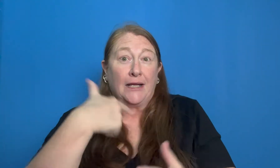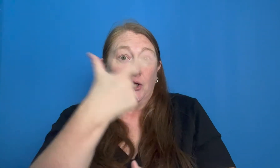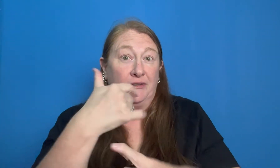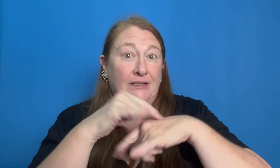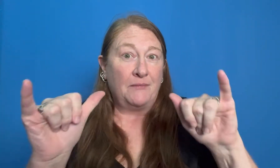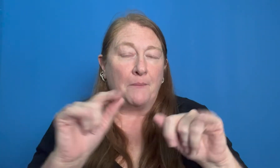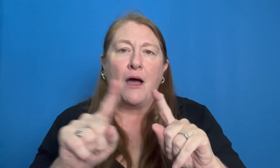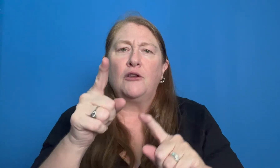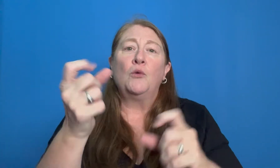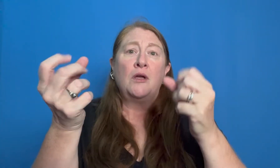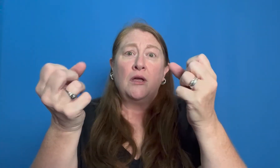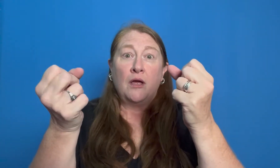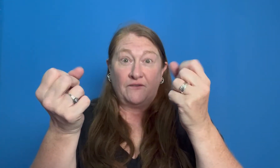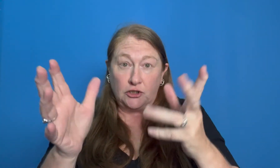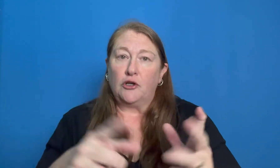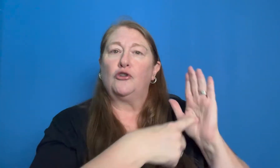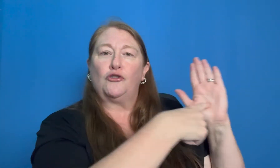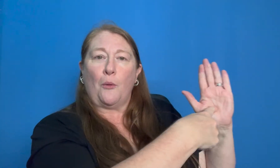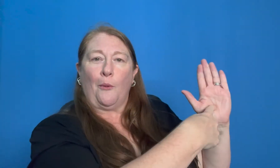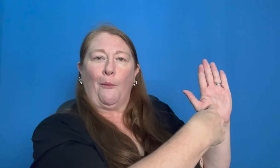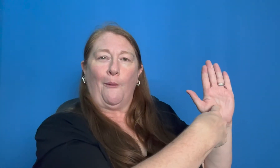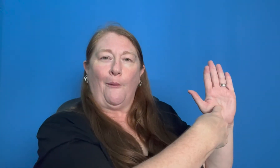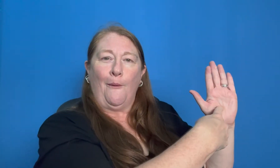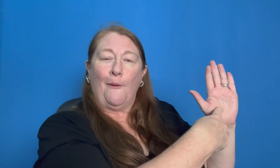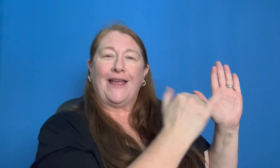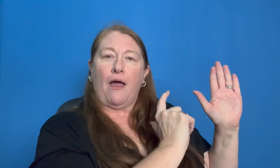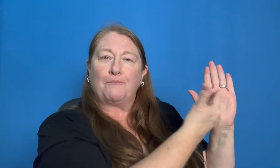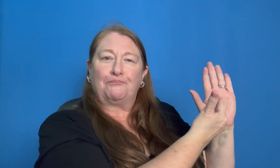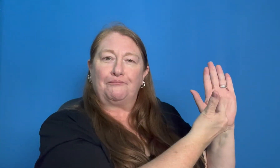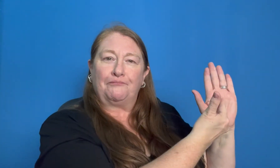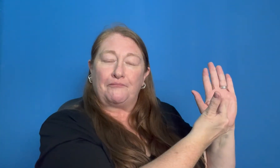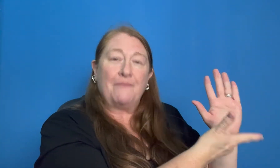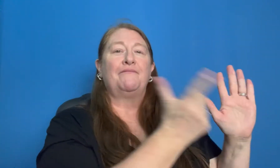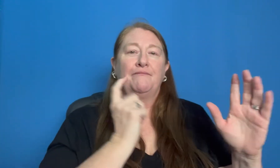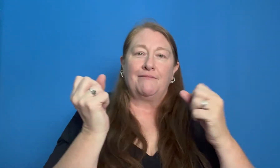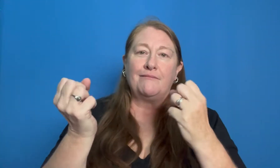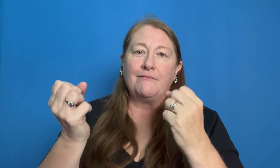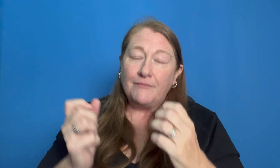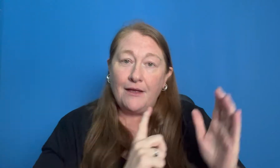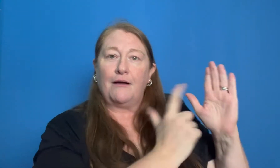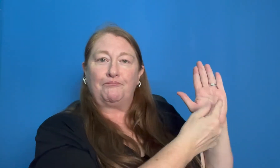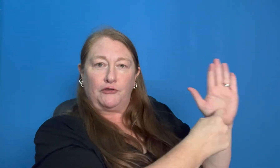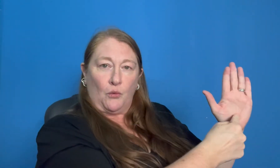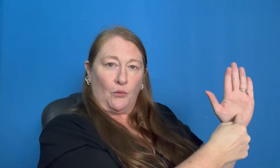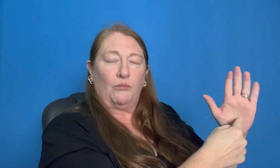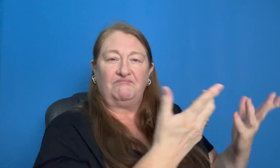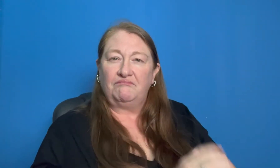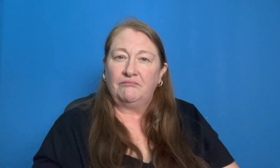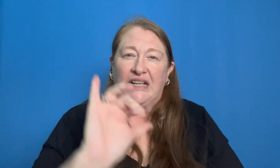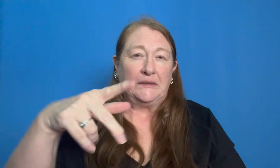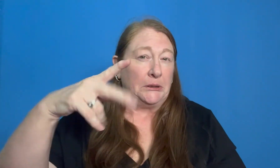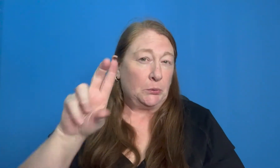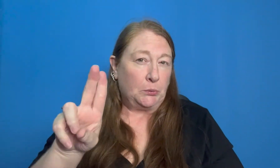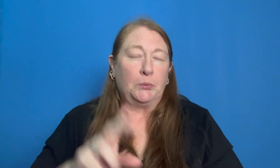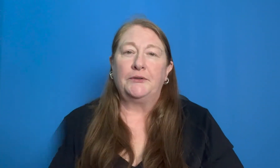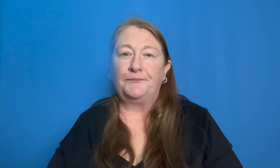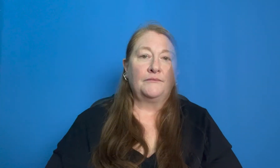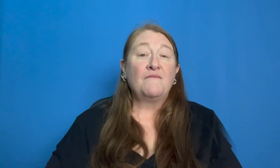It might look like you are using both at the same time, but in reality you are signing and then showing English and switching back and forth. That is what PCU is about.